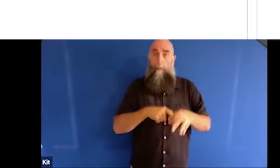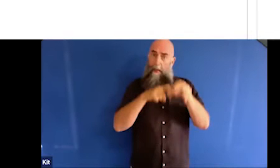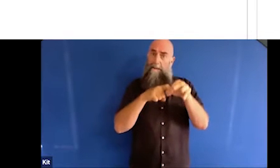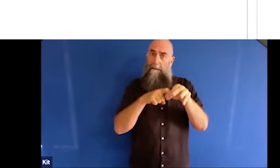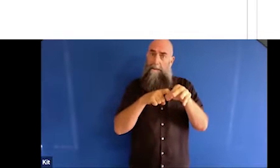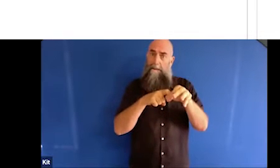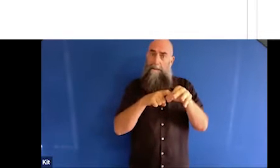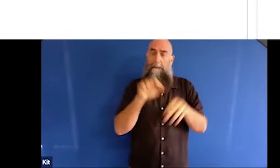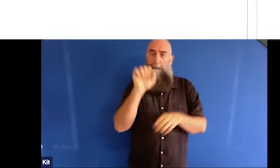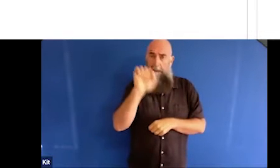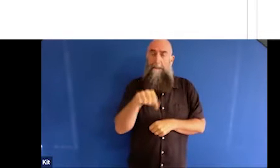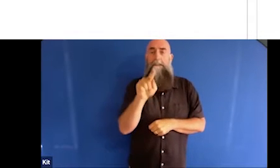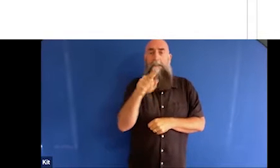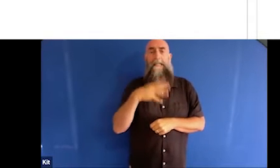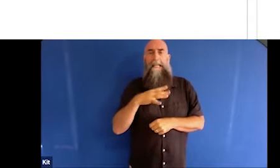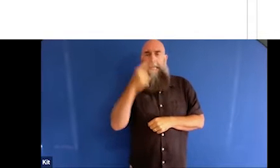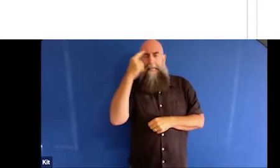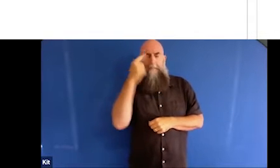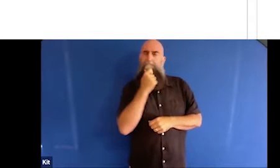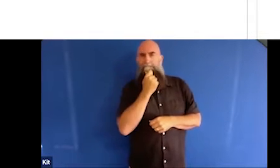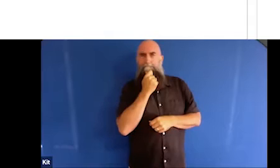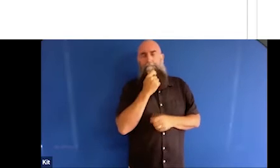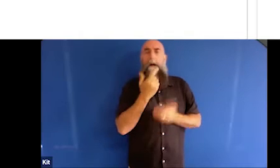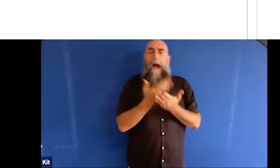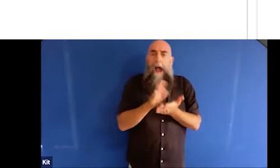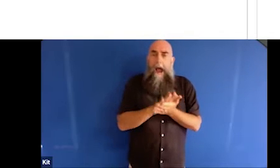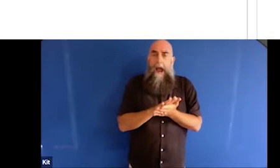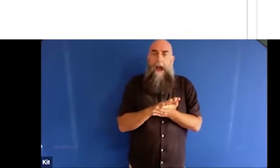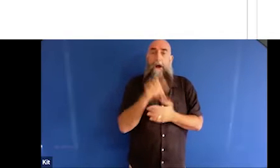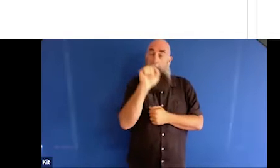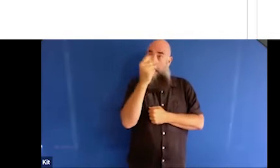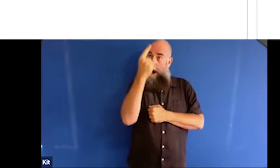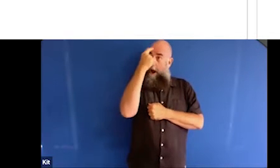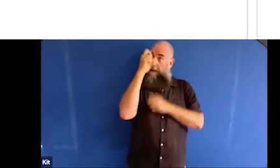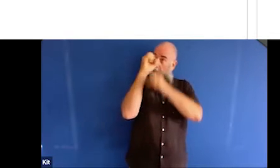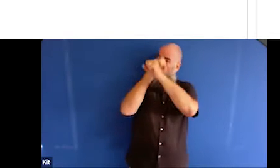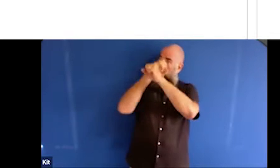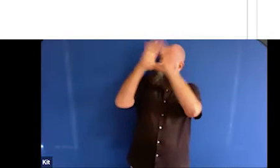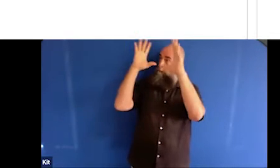The first one in quality is what do you think about your idea, what do you want to do, and